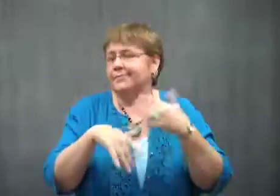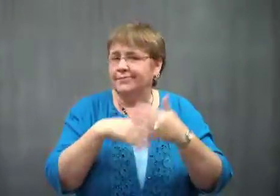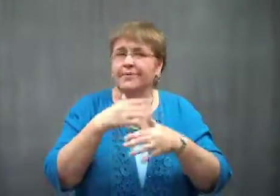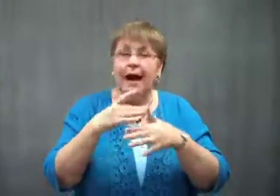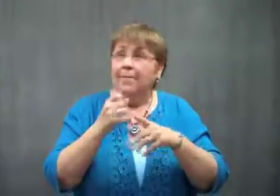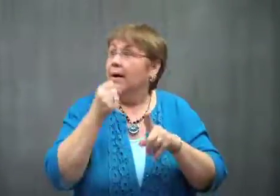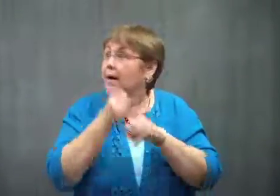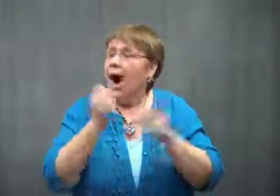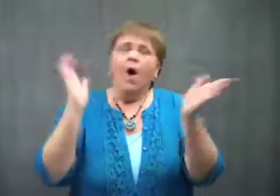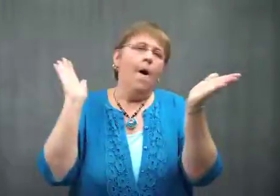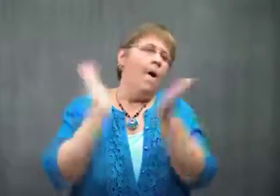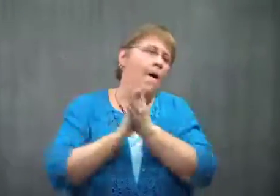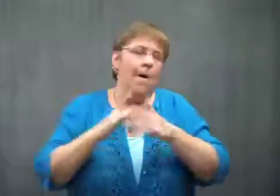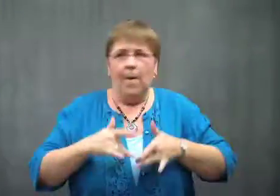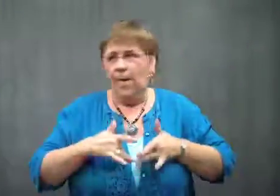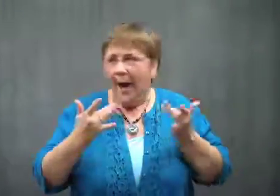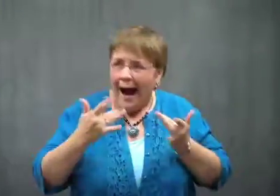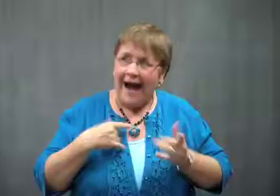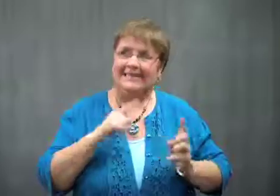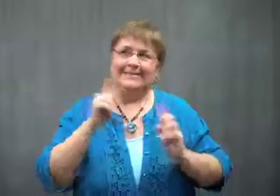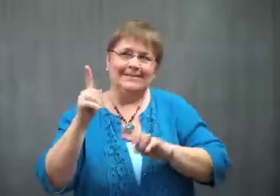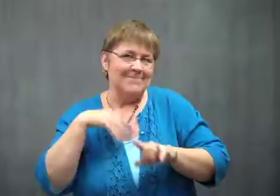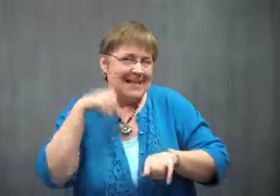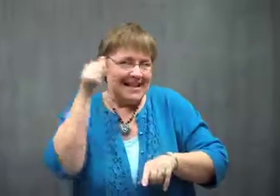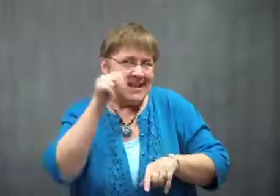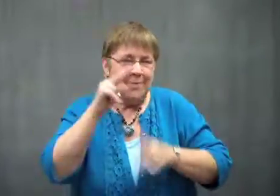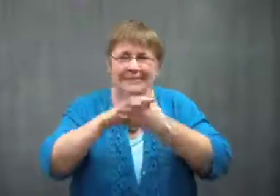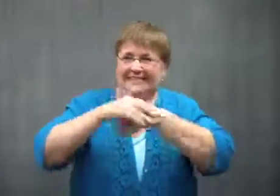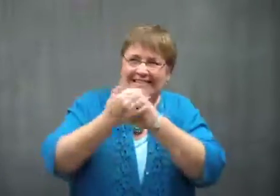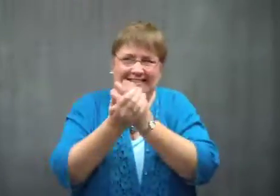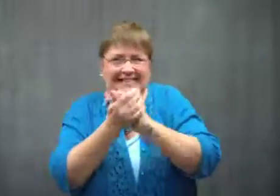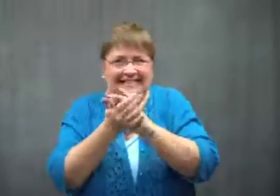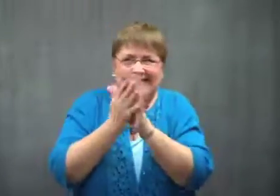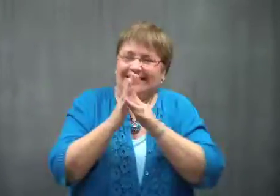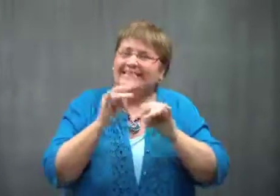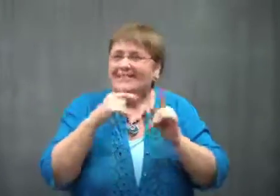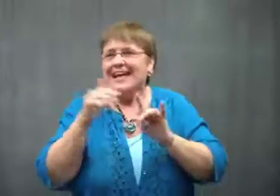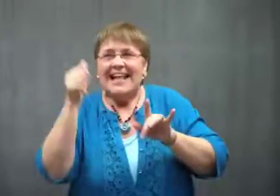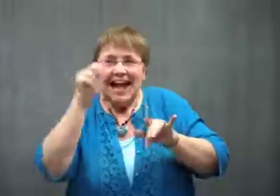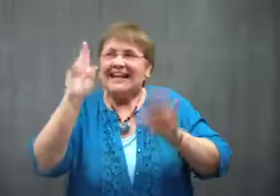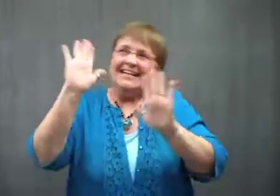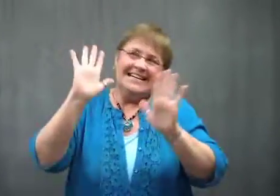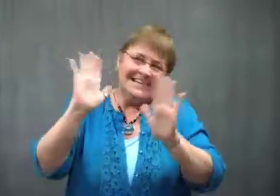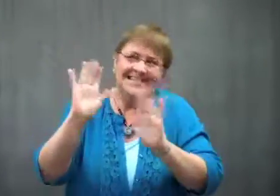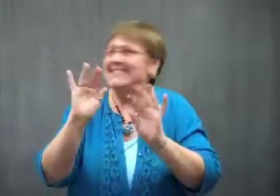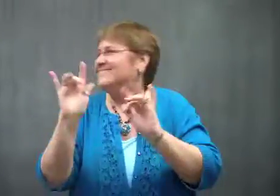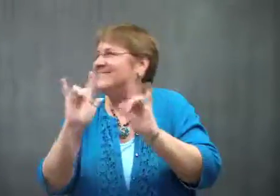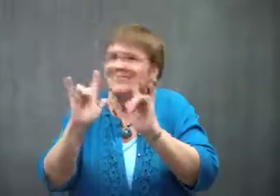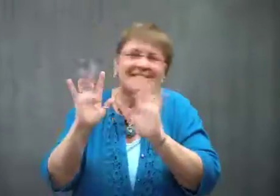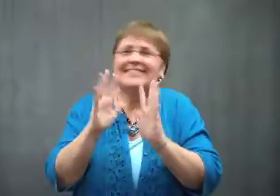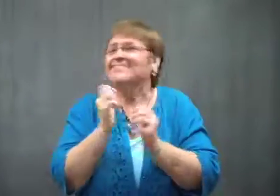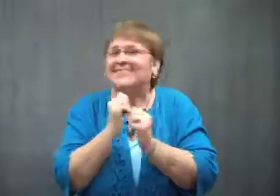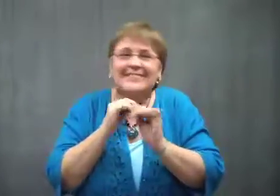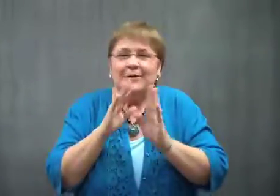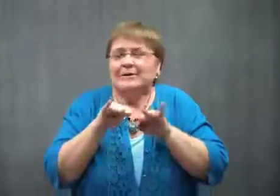Every now and then we'd go to my aunt and uncle's place, we were thrilled.